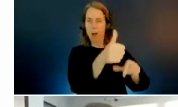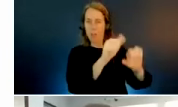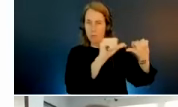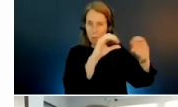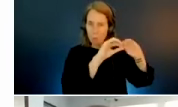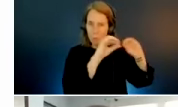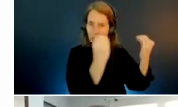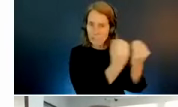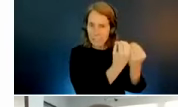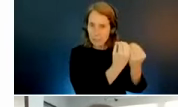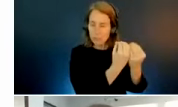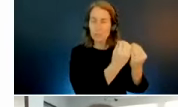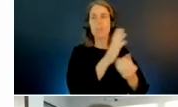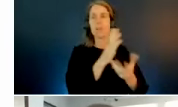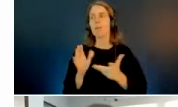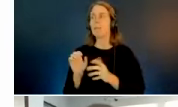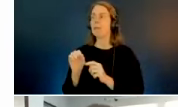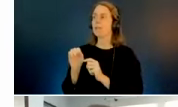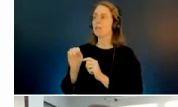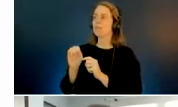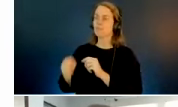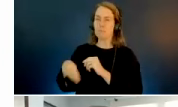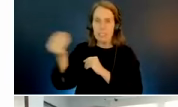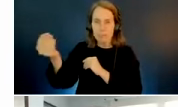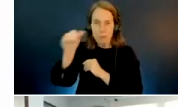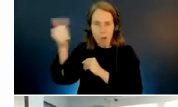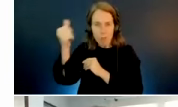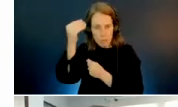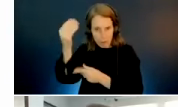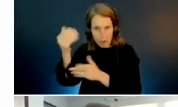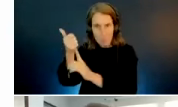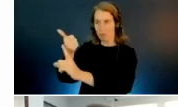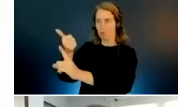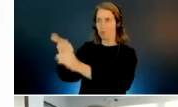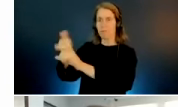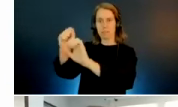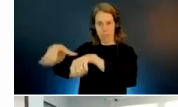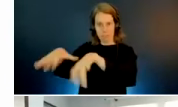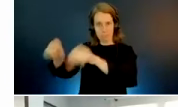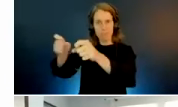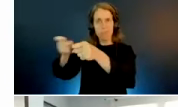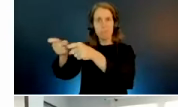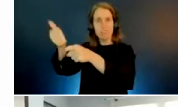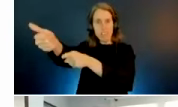you some information that helps you handle your issue on your own or they might refer it back